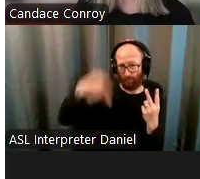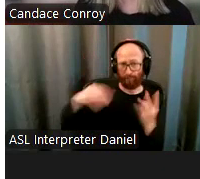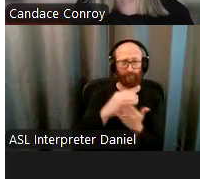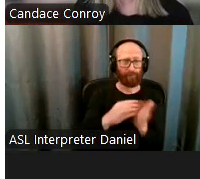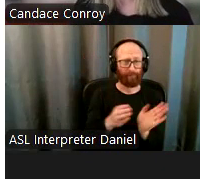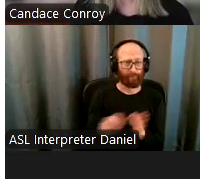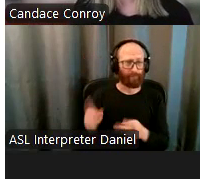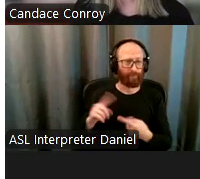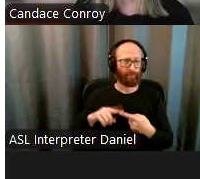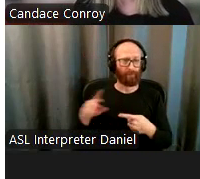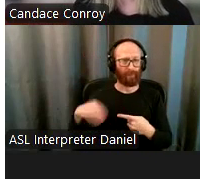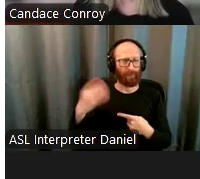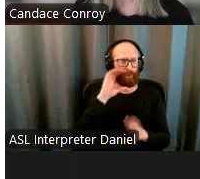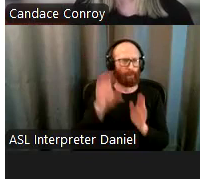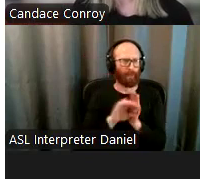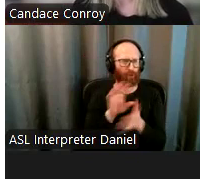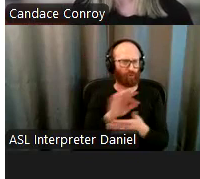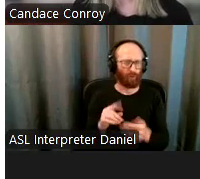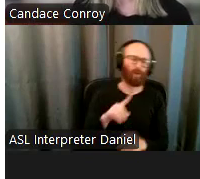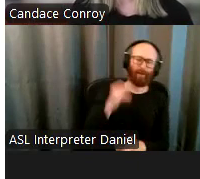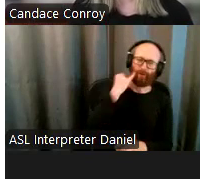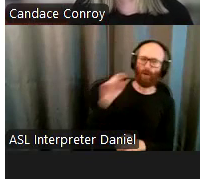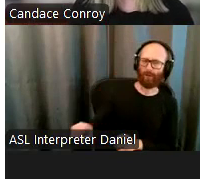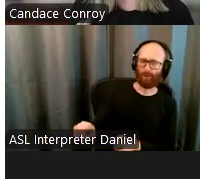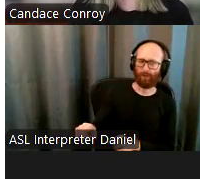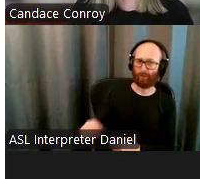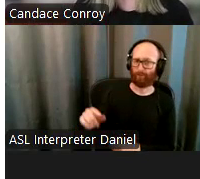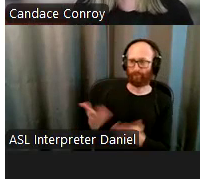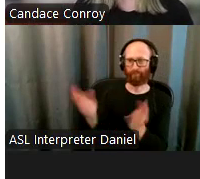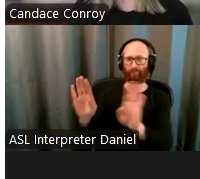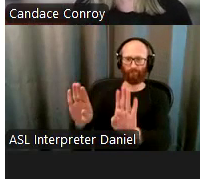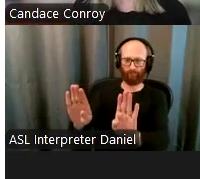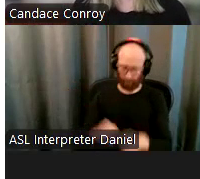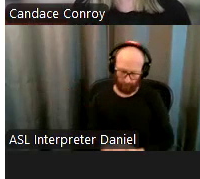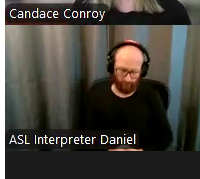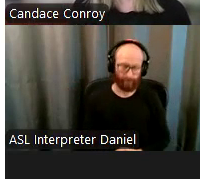picture choices when asking questions right? The other way to provide visuals